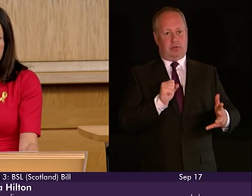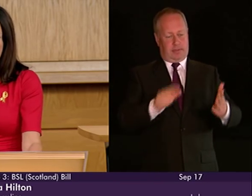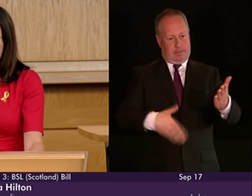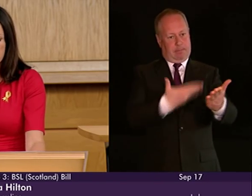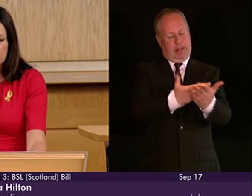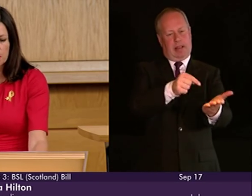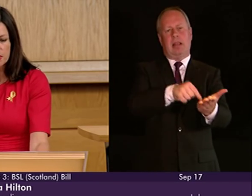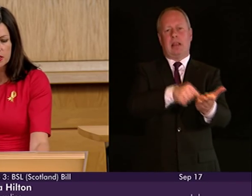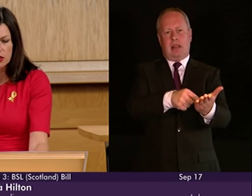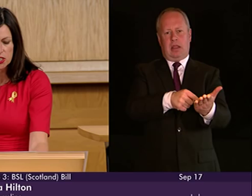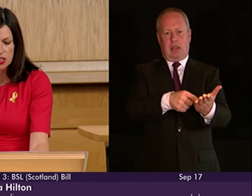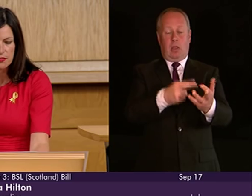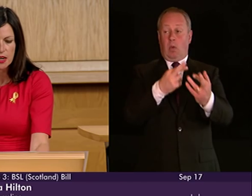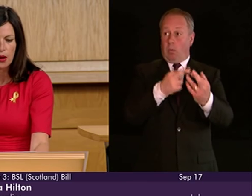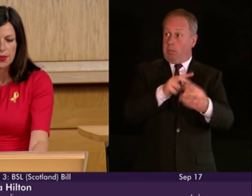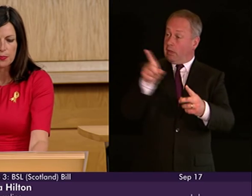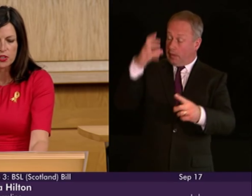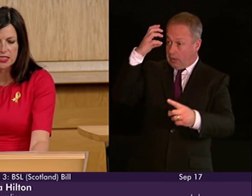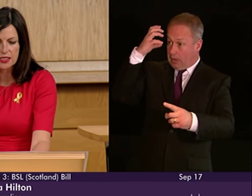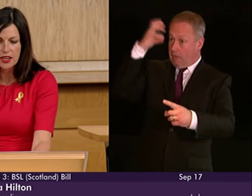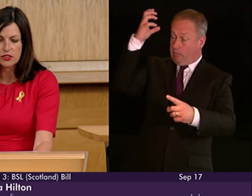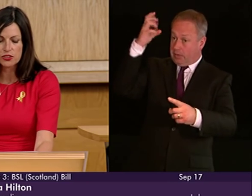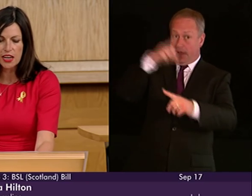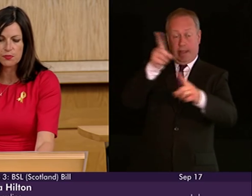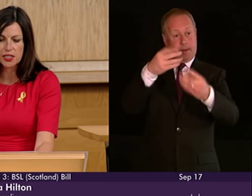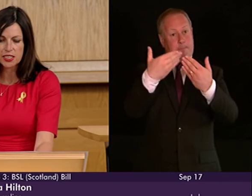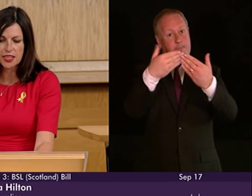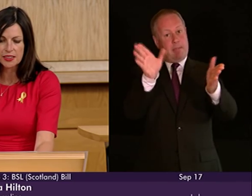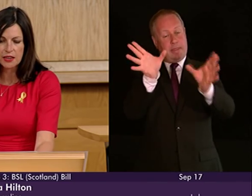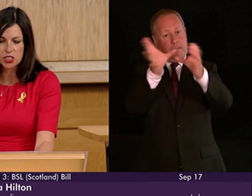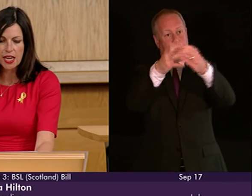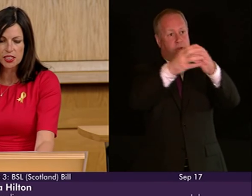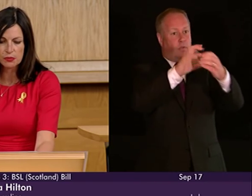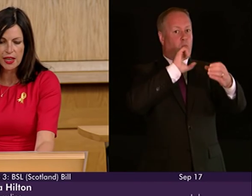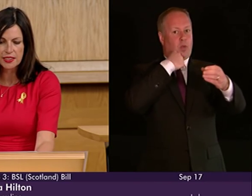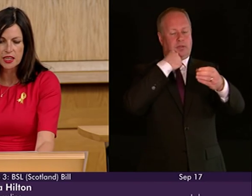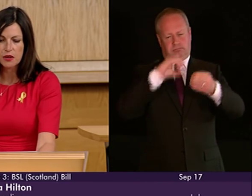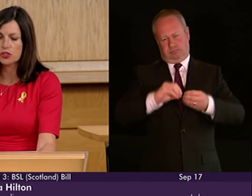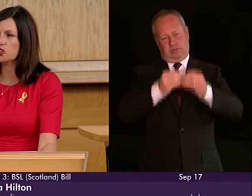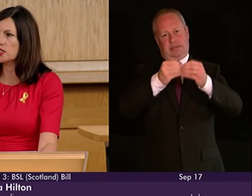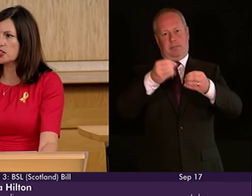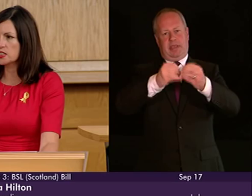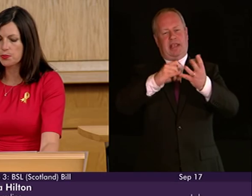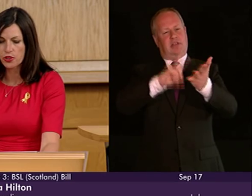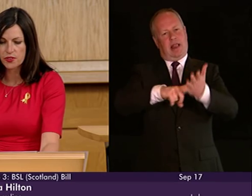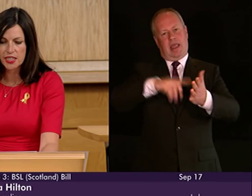that the requirement for both the Scottish Government and public bodies to draft British Sign Language action plans will ensure increased support